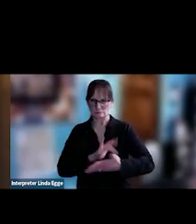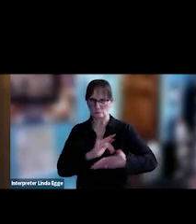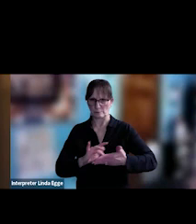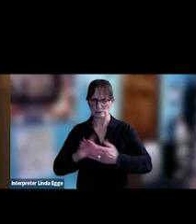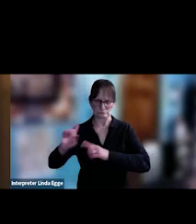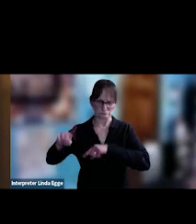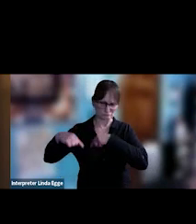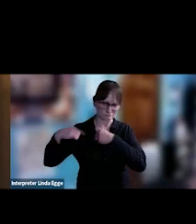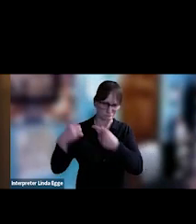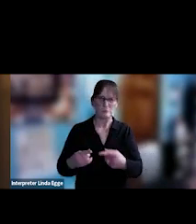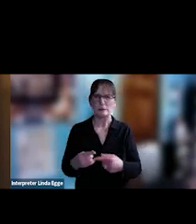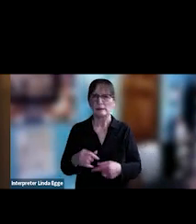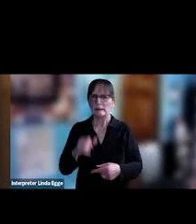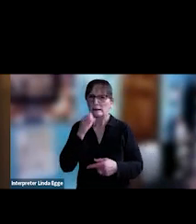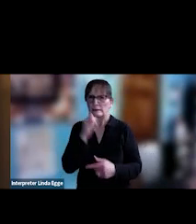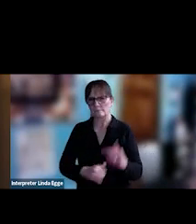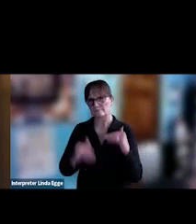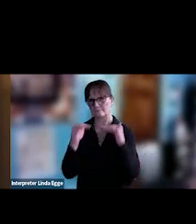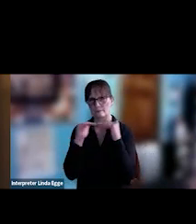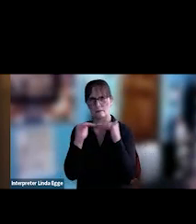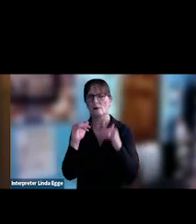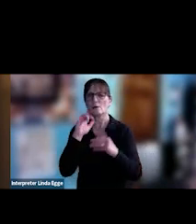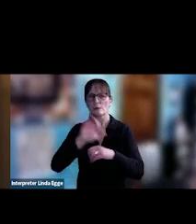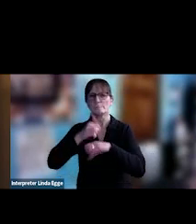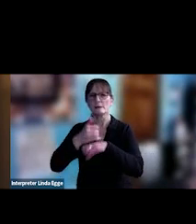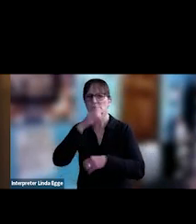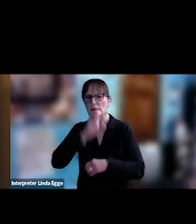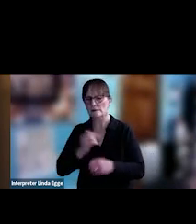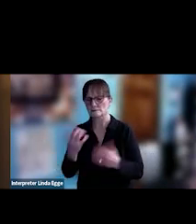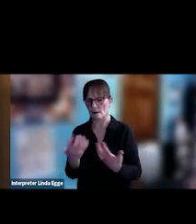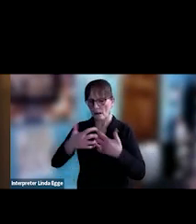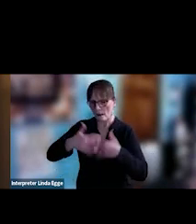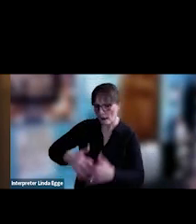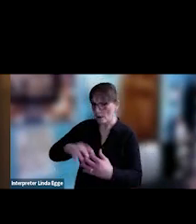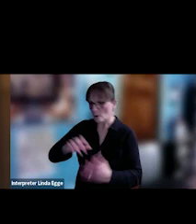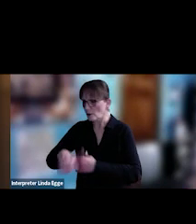Inequities and discrimination based on age combine with other forms of inequity